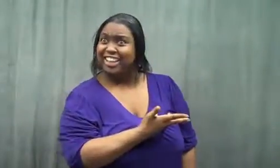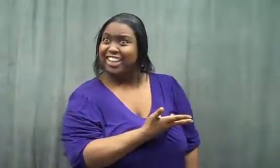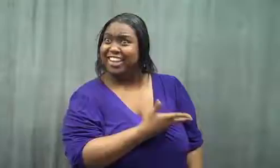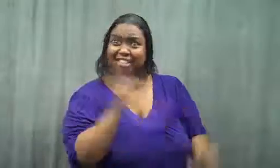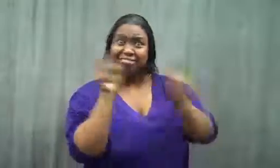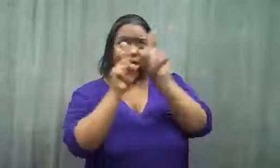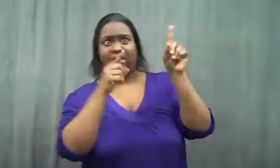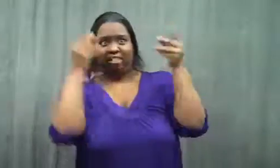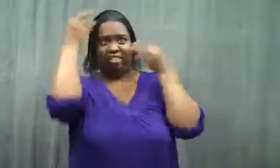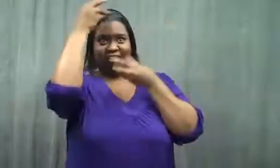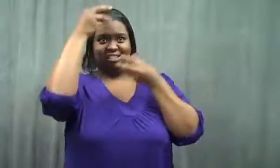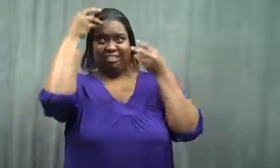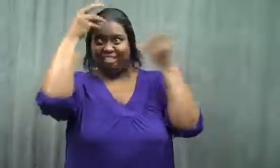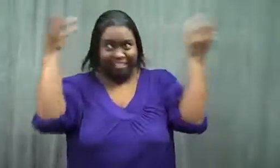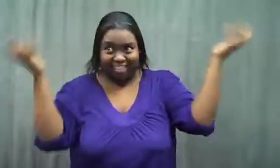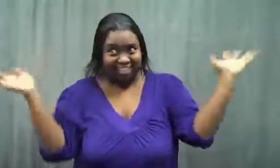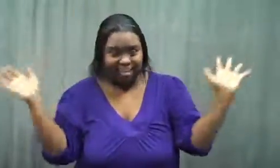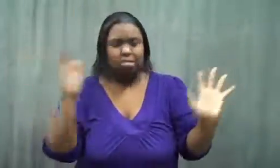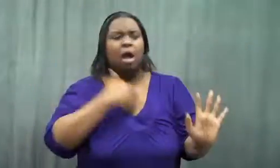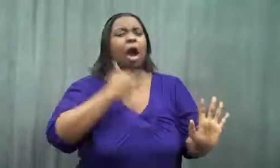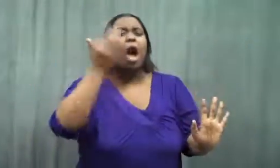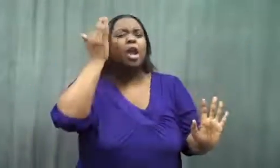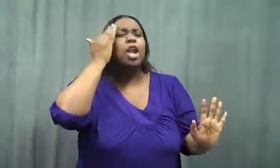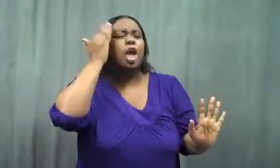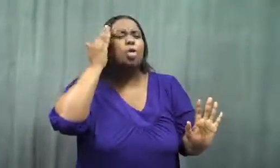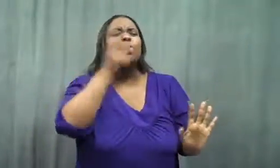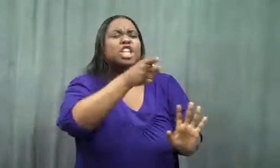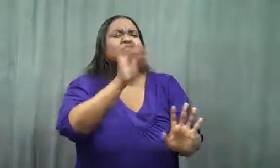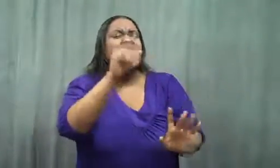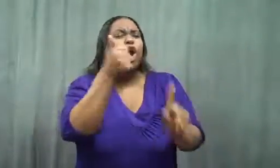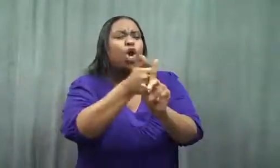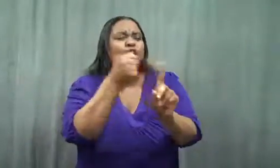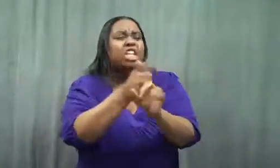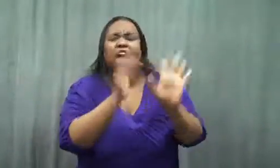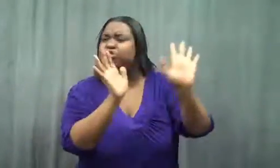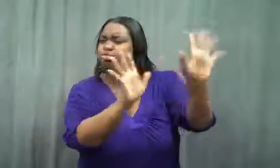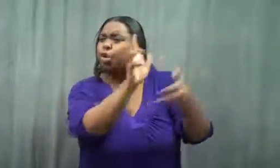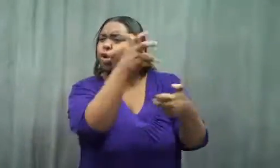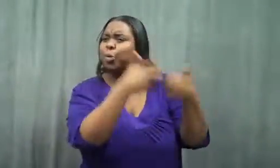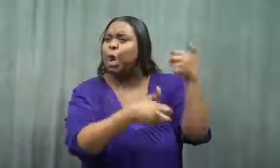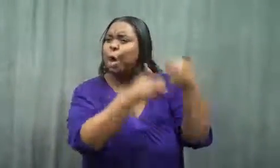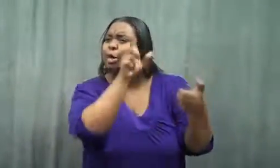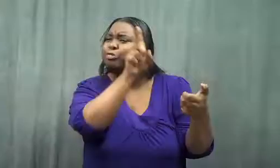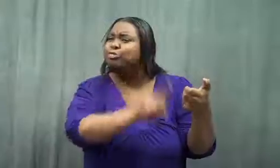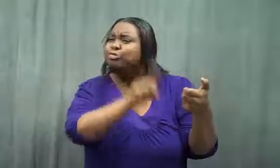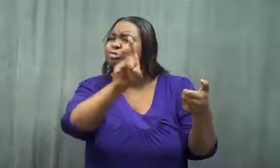She hit it and is all loopy. Grandma said, "I know she did it herself, her problem!"